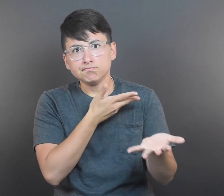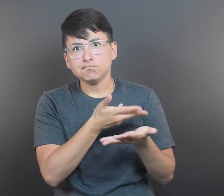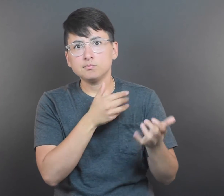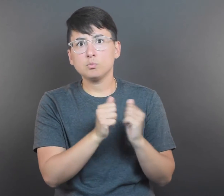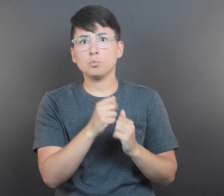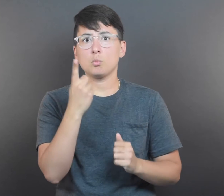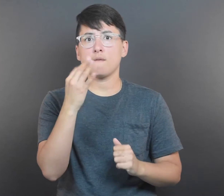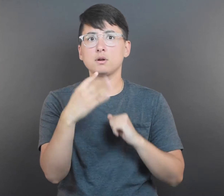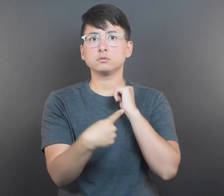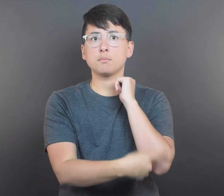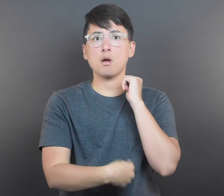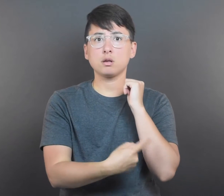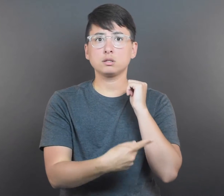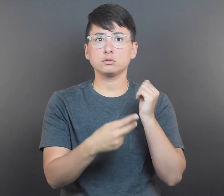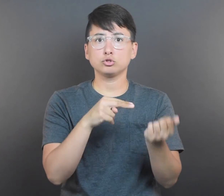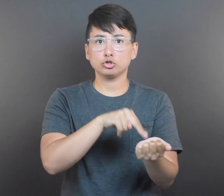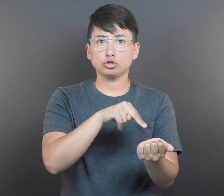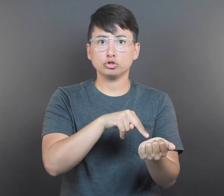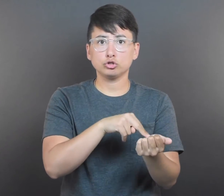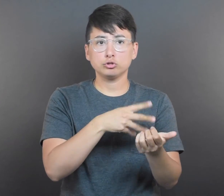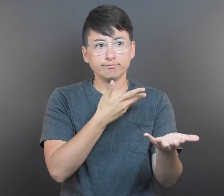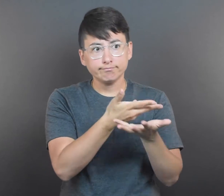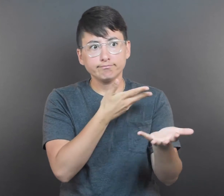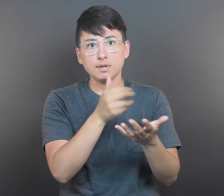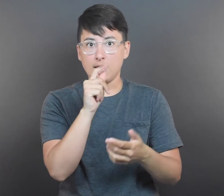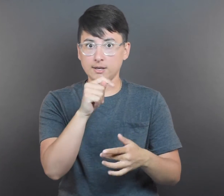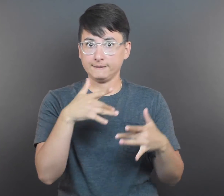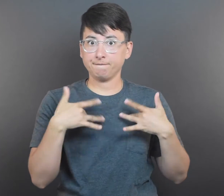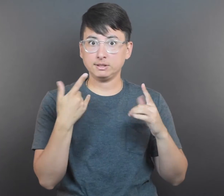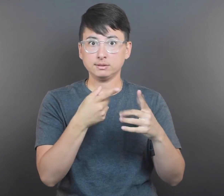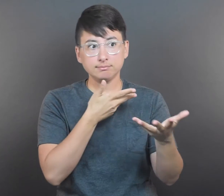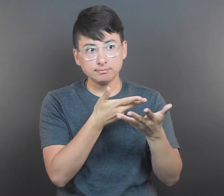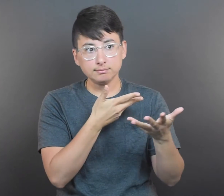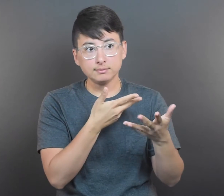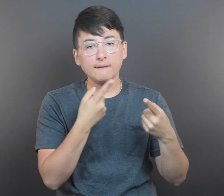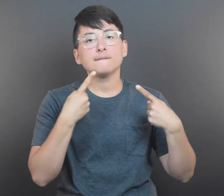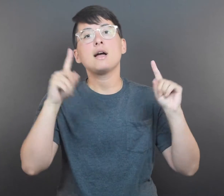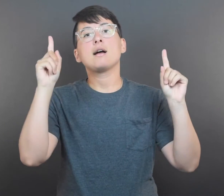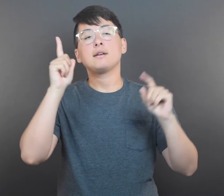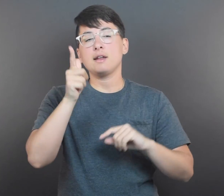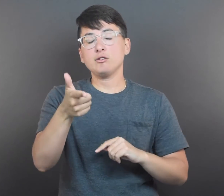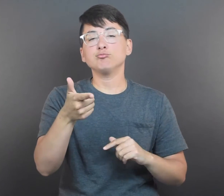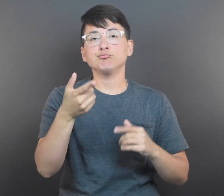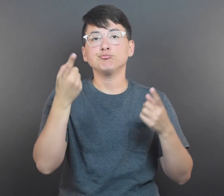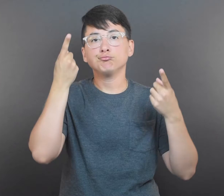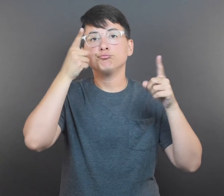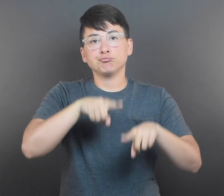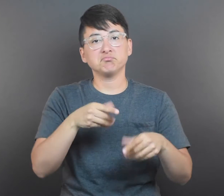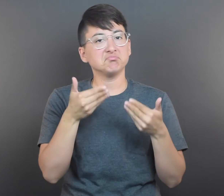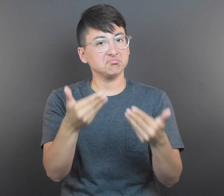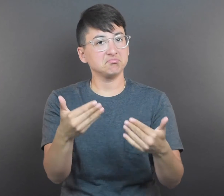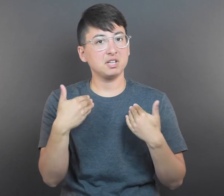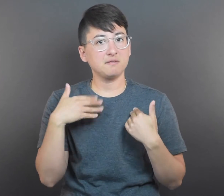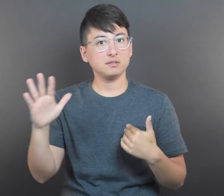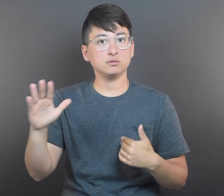Collaborative planning with partners Several meetings were held with